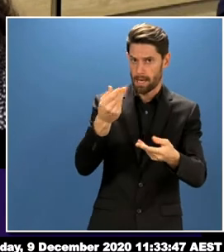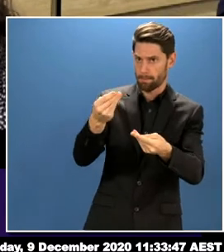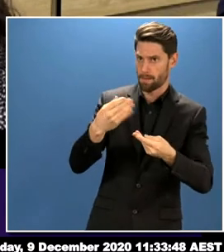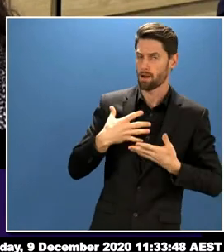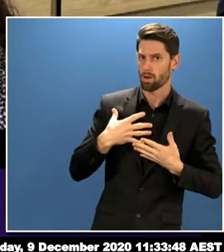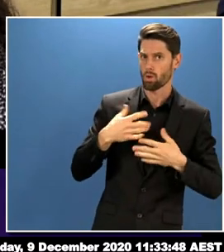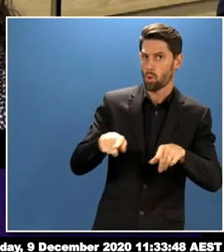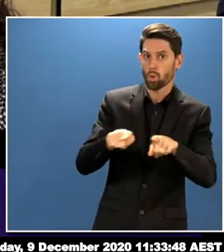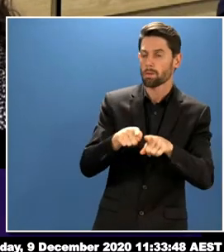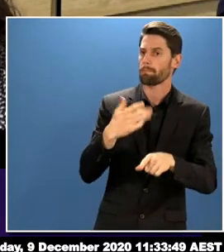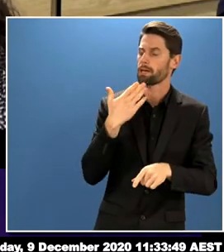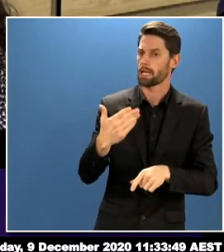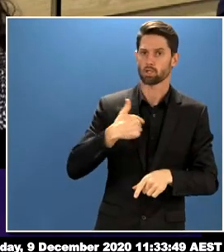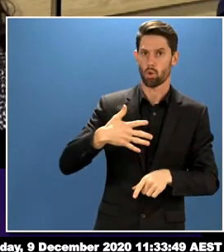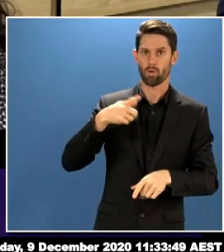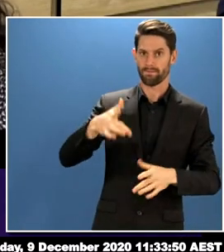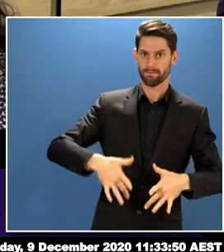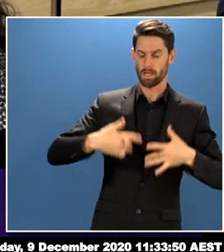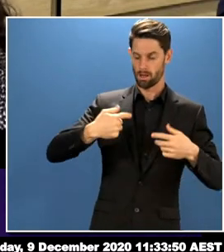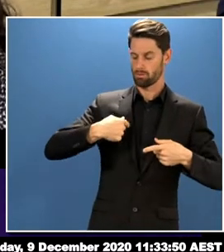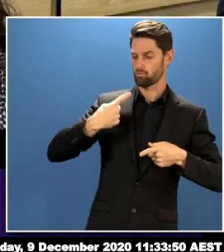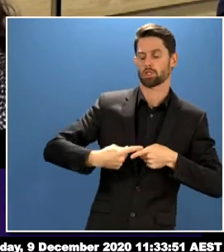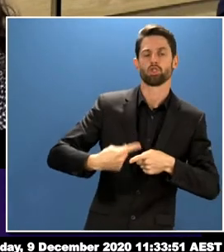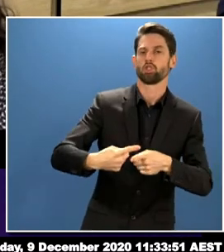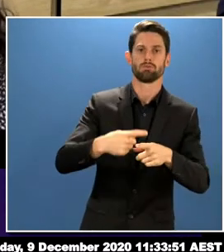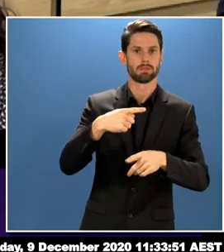Also, I don't want you to feel at all rushed answering my questions.